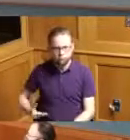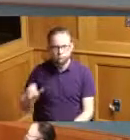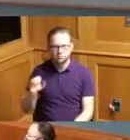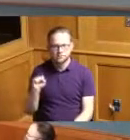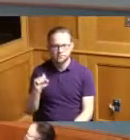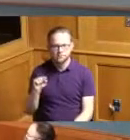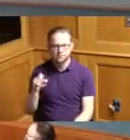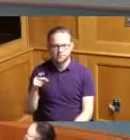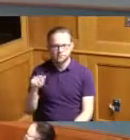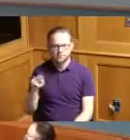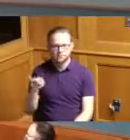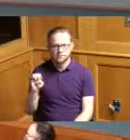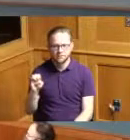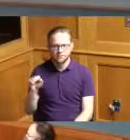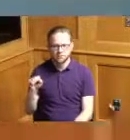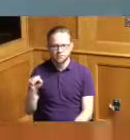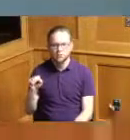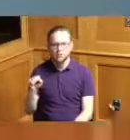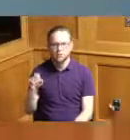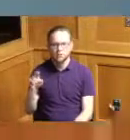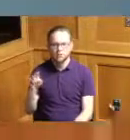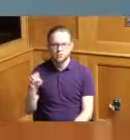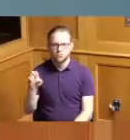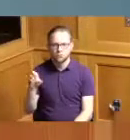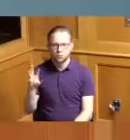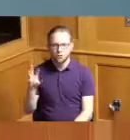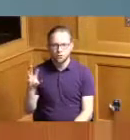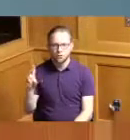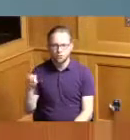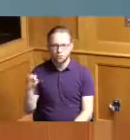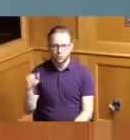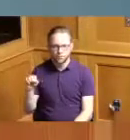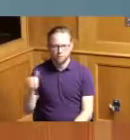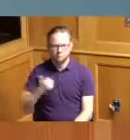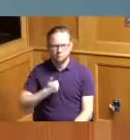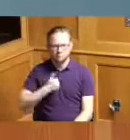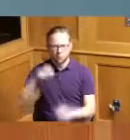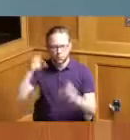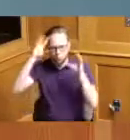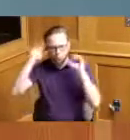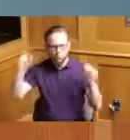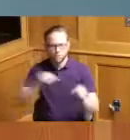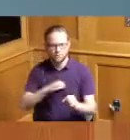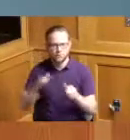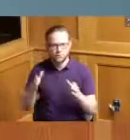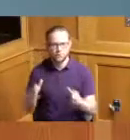County Board of County Commissioners February February the 1st is significant because